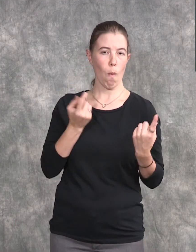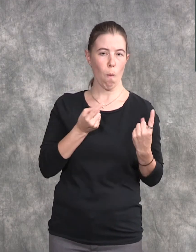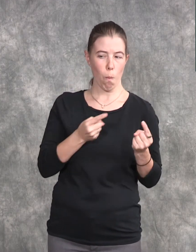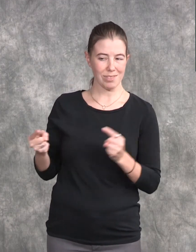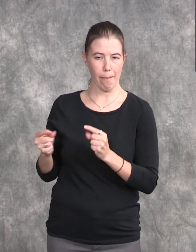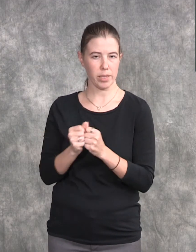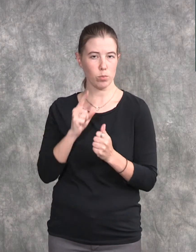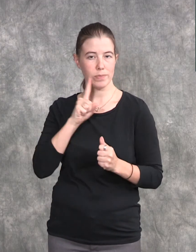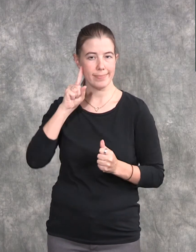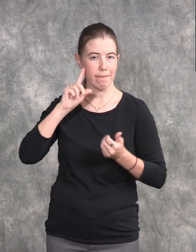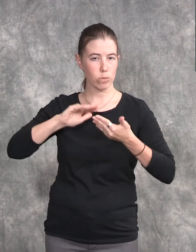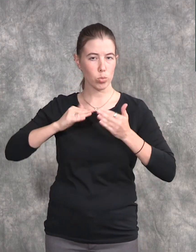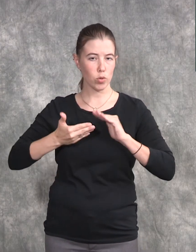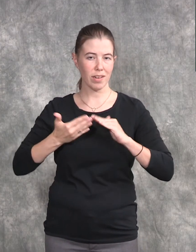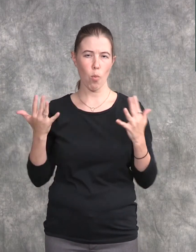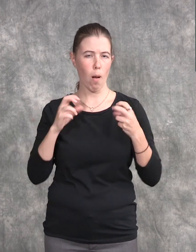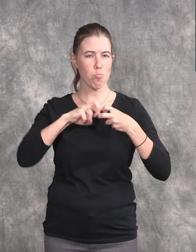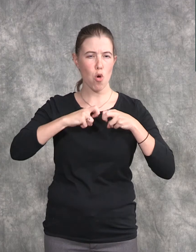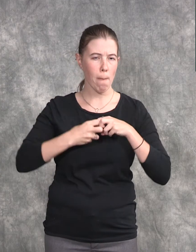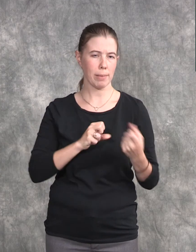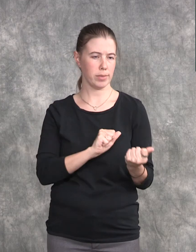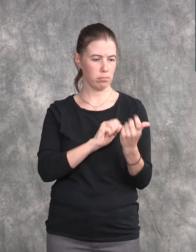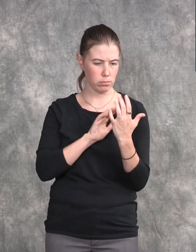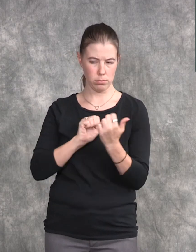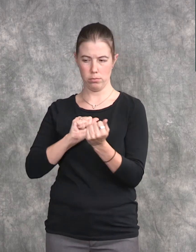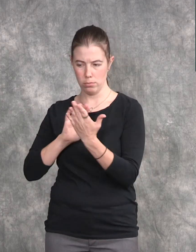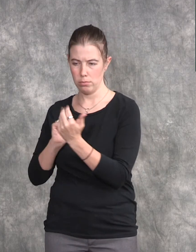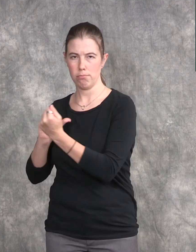know what's happening with the deaf community and the problems that you're facing.